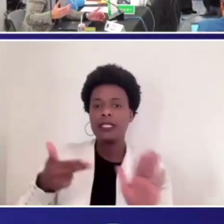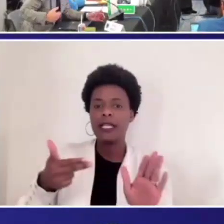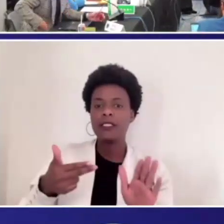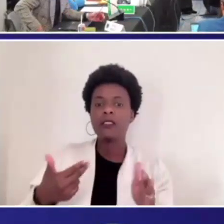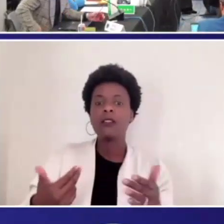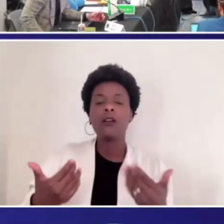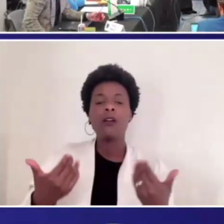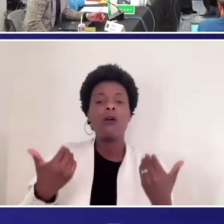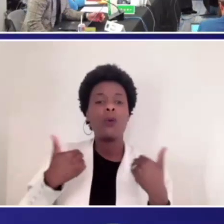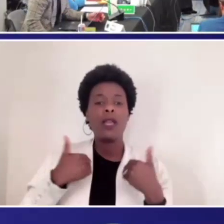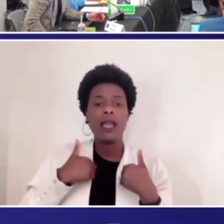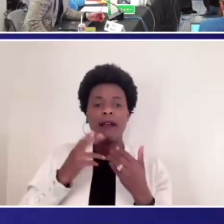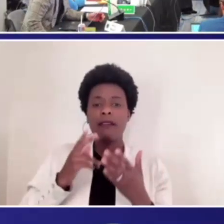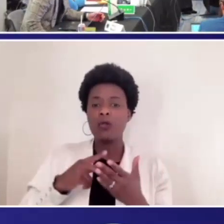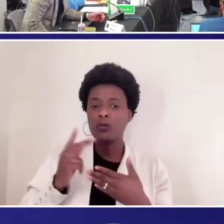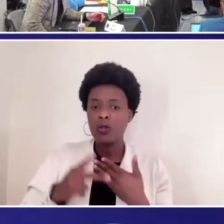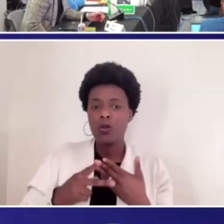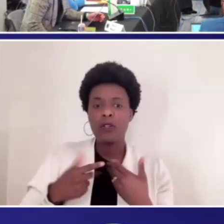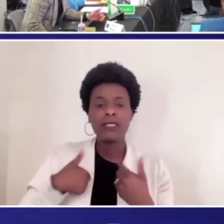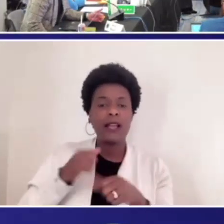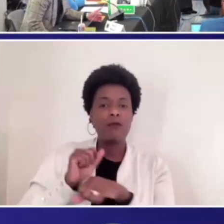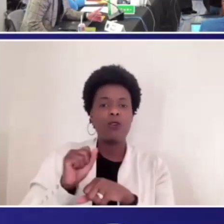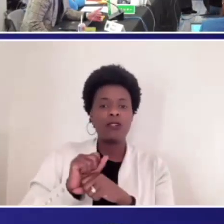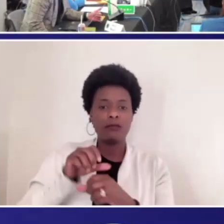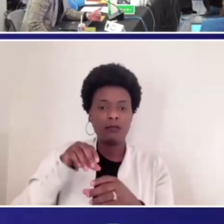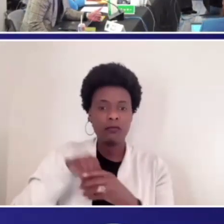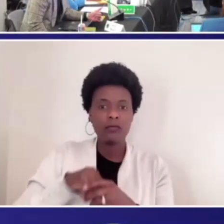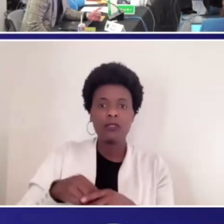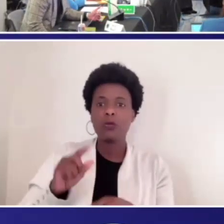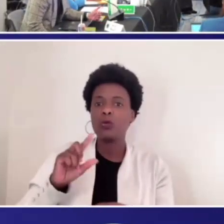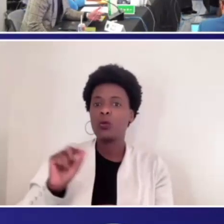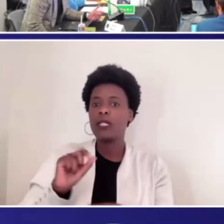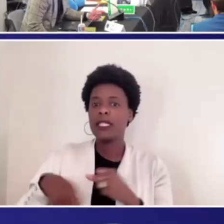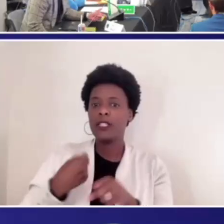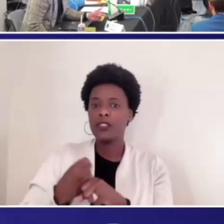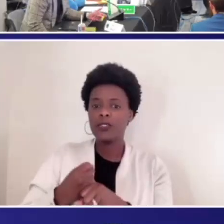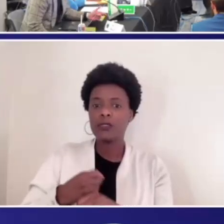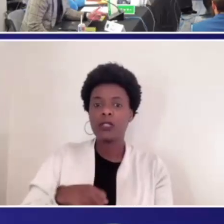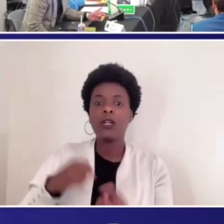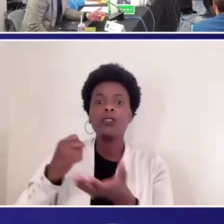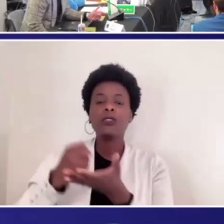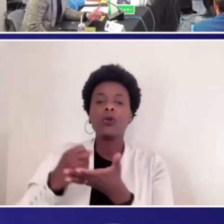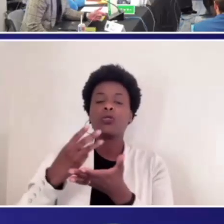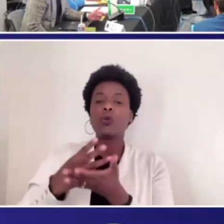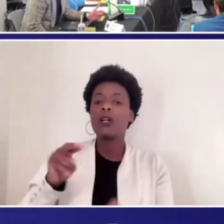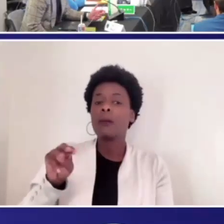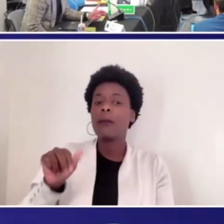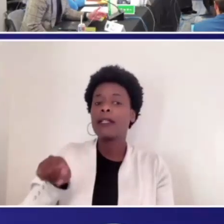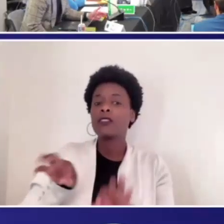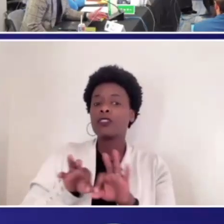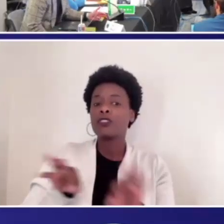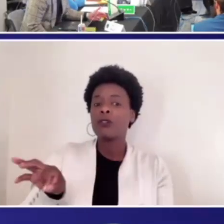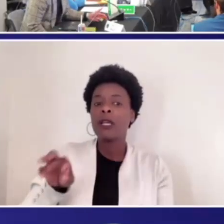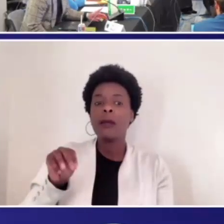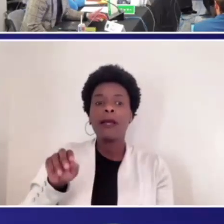programs for two decades. A social work master's degree, a master's degree in clinical counseling, a master's degree in marriage, family